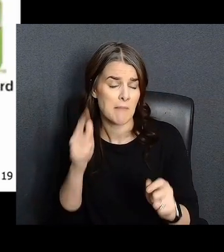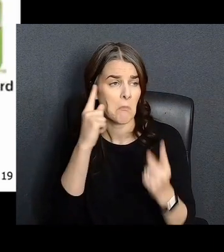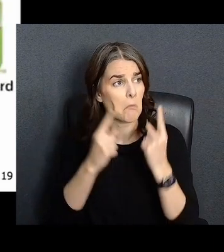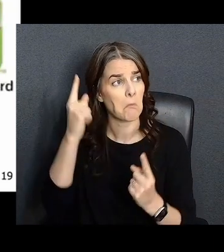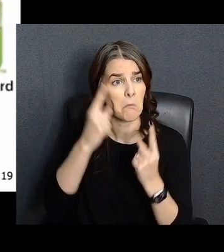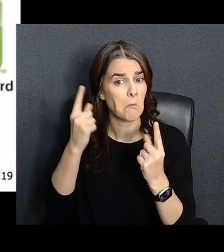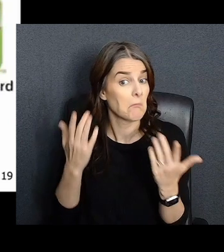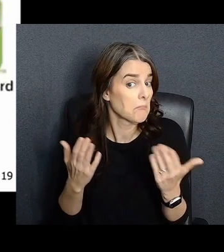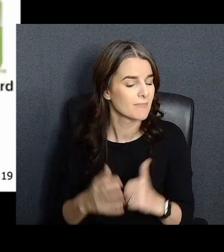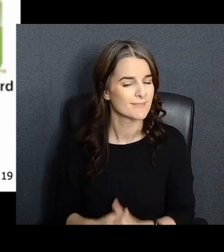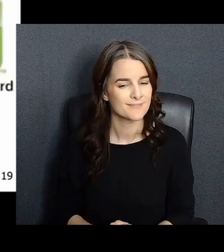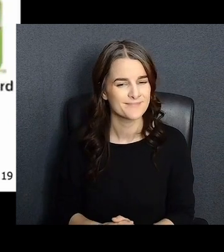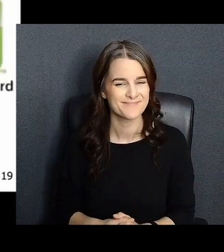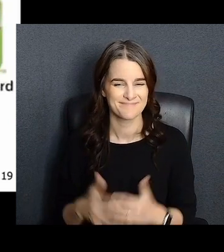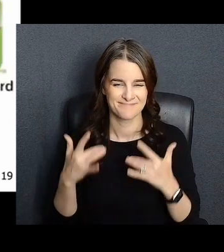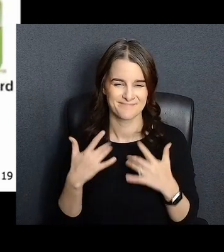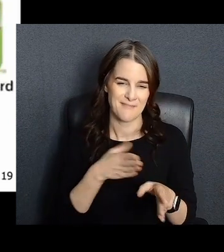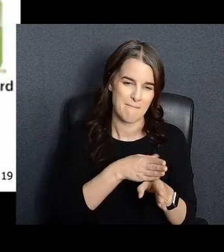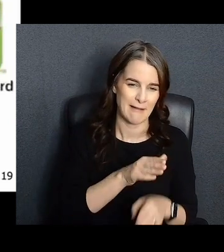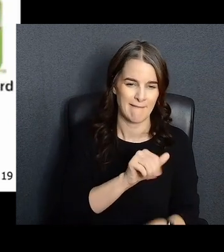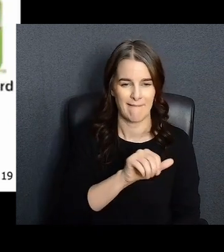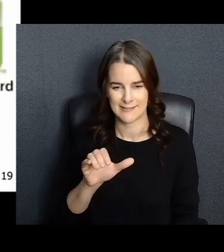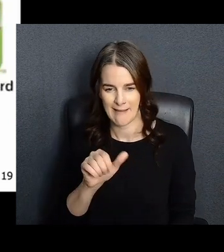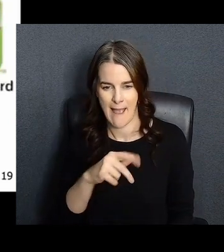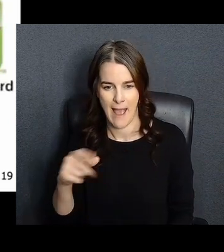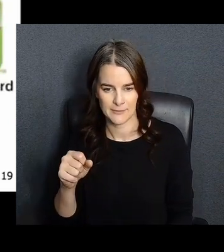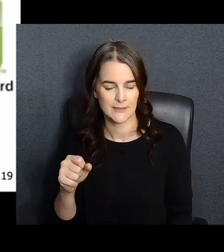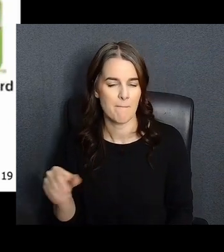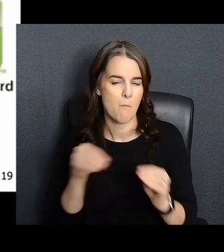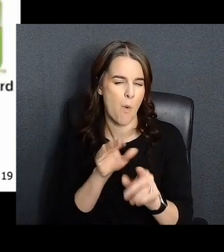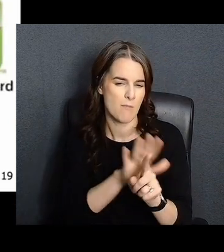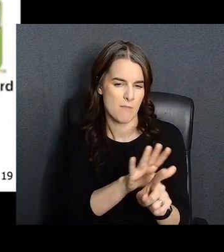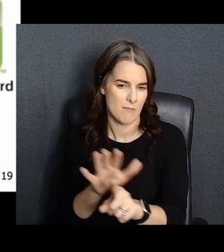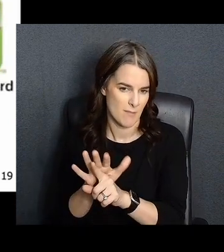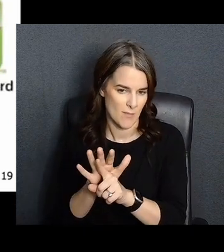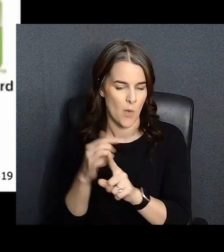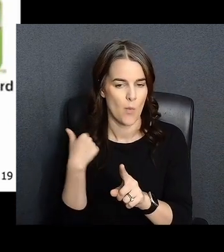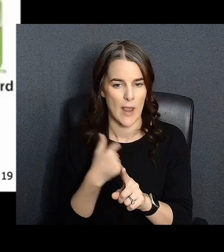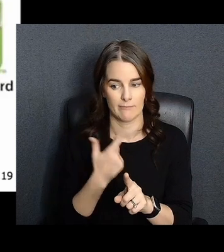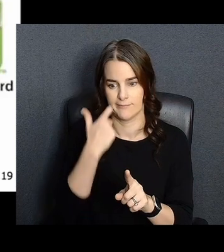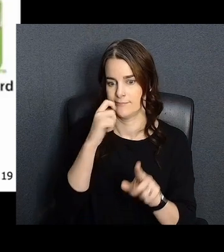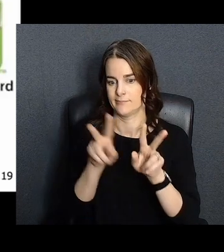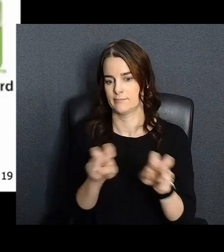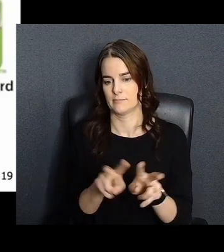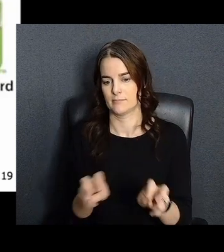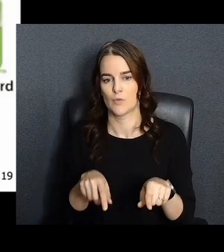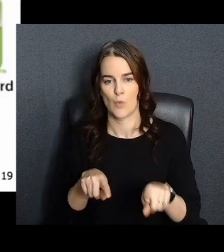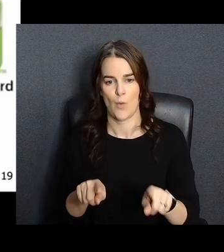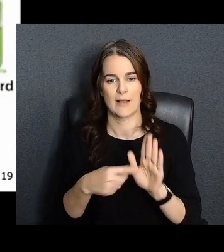A lot of the main AAC apps, or the more popular ones that we did take a look at during the demo,